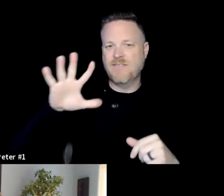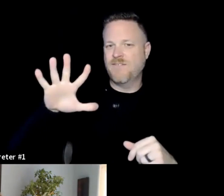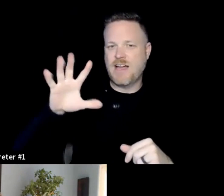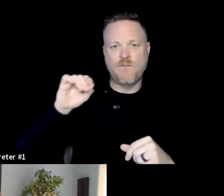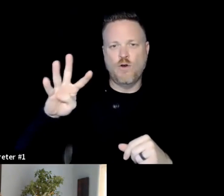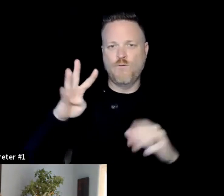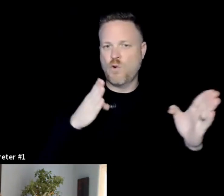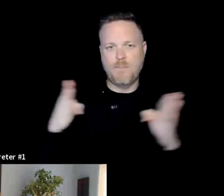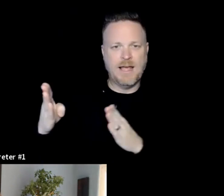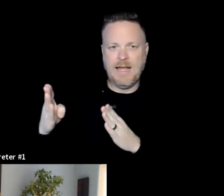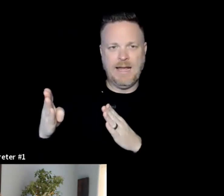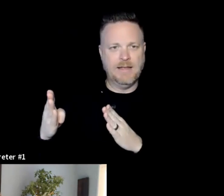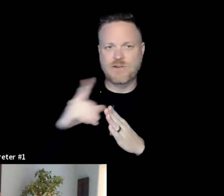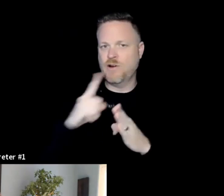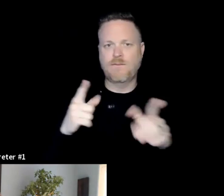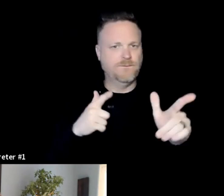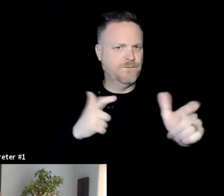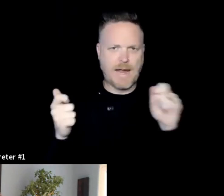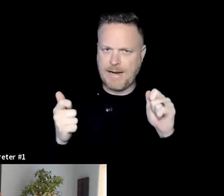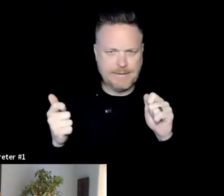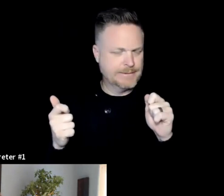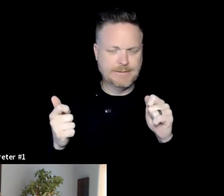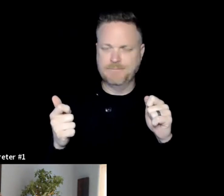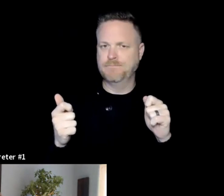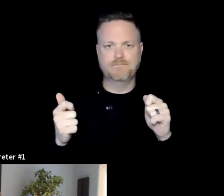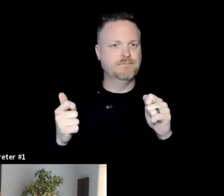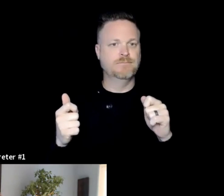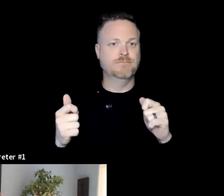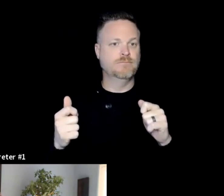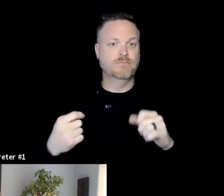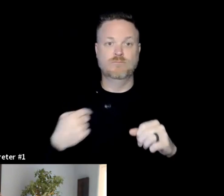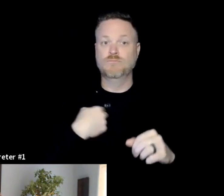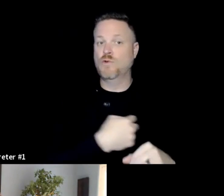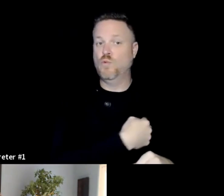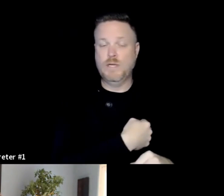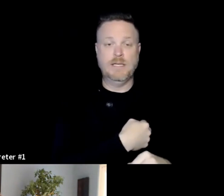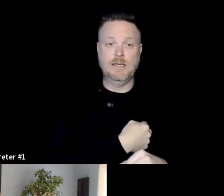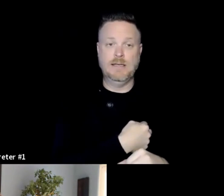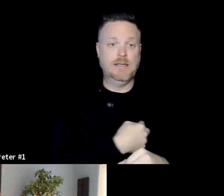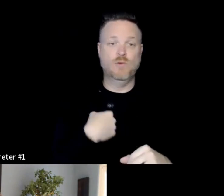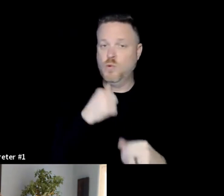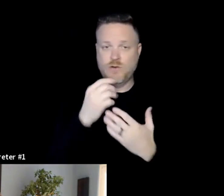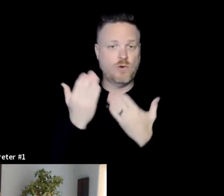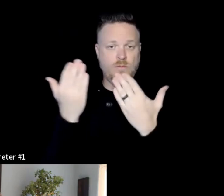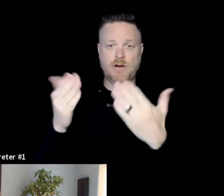are fast or that they should we actually do not even recommend 504 plans.